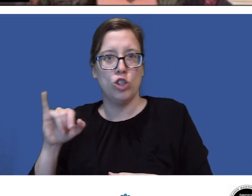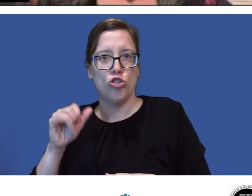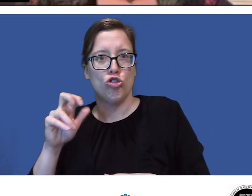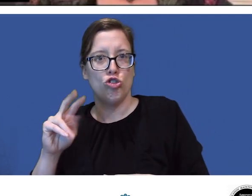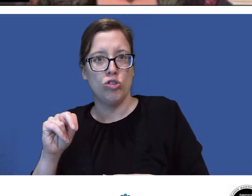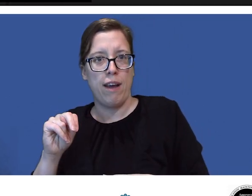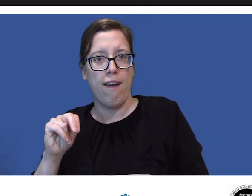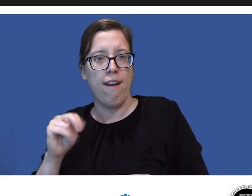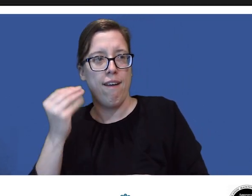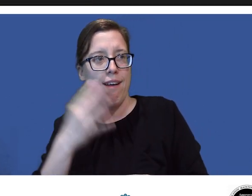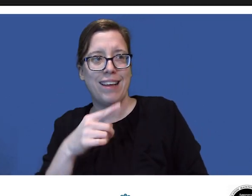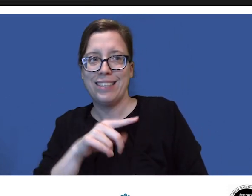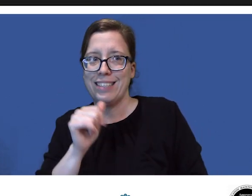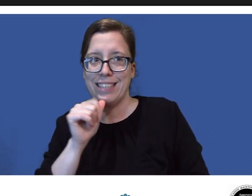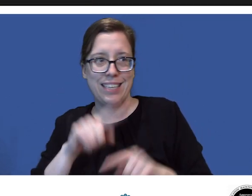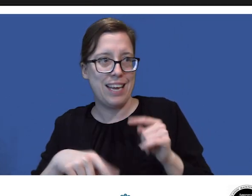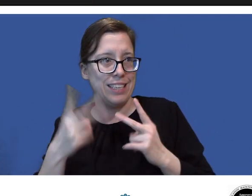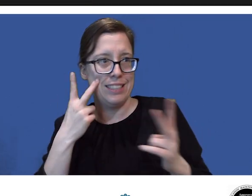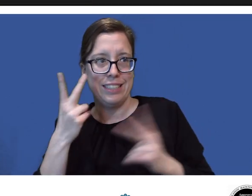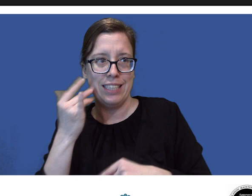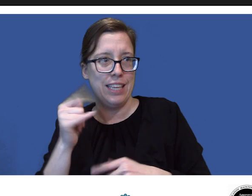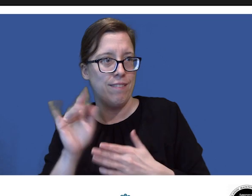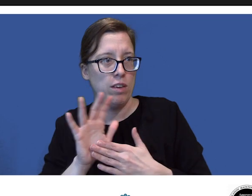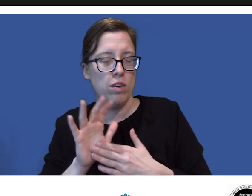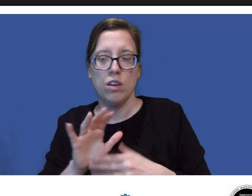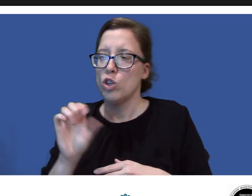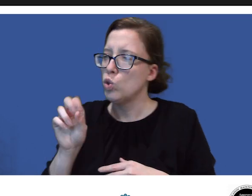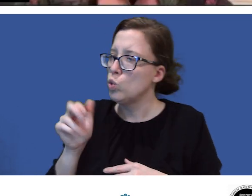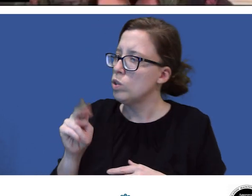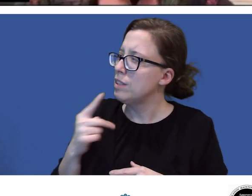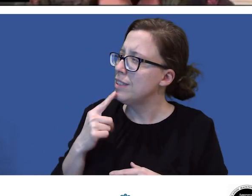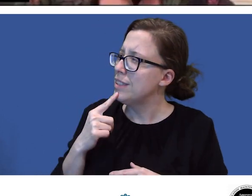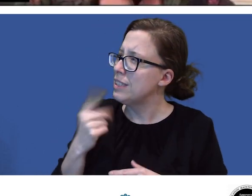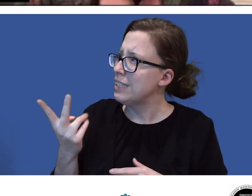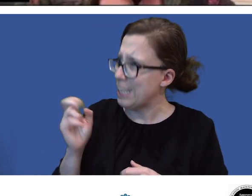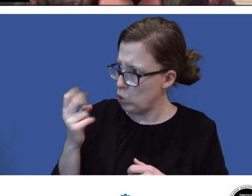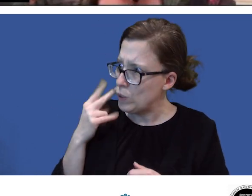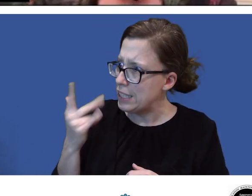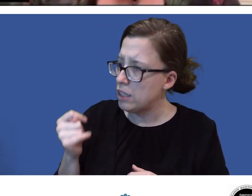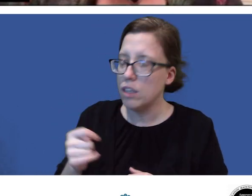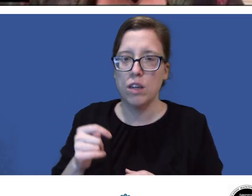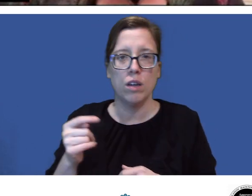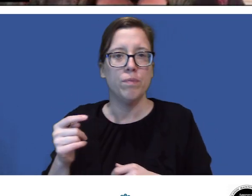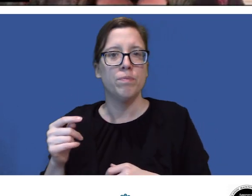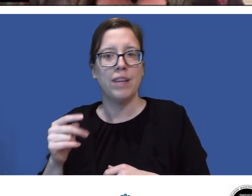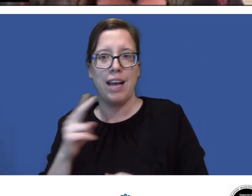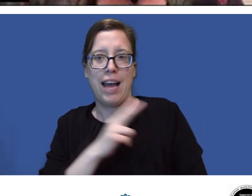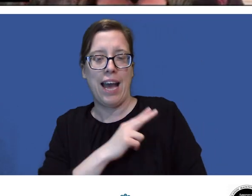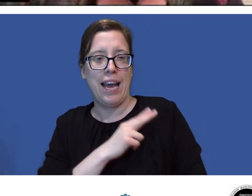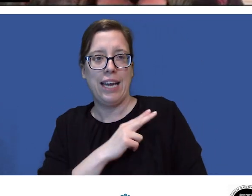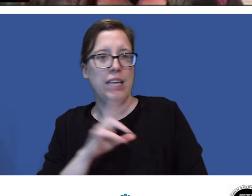Jen Gettelman: Susan, this is Jen. It is not visible. Susan: I'm sorry, what? Can you see it?